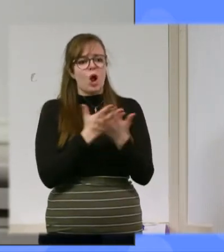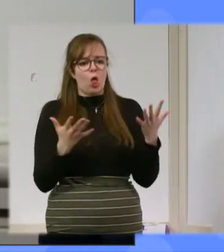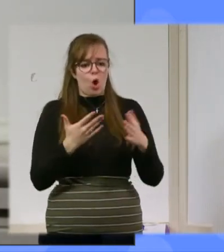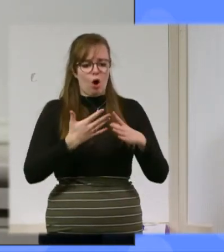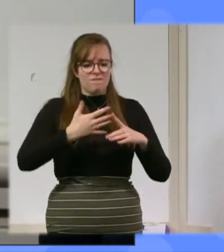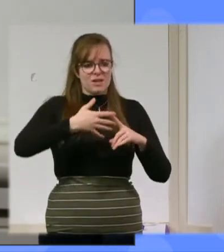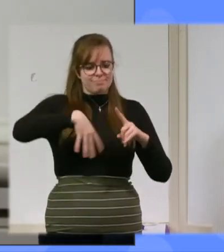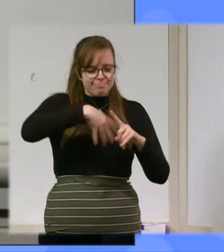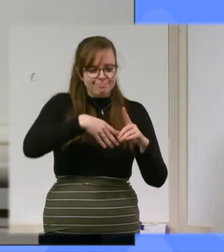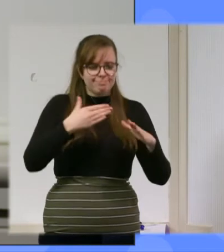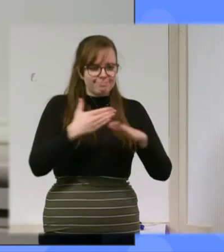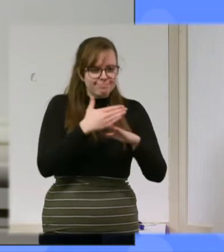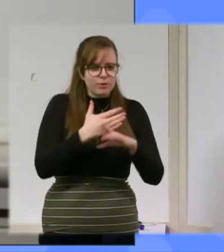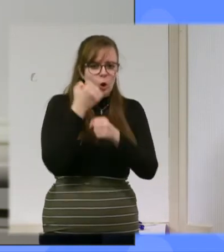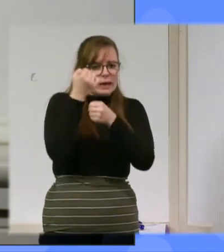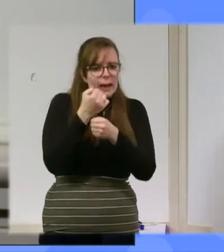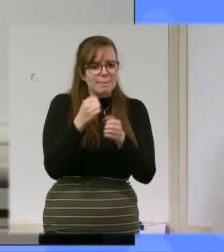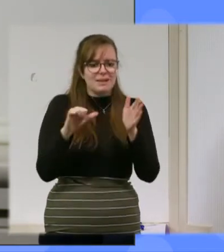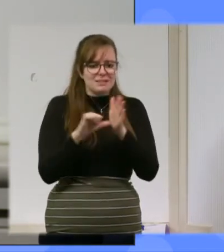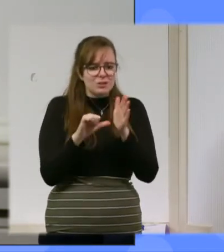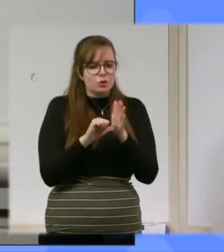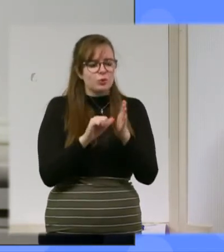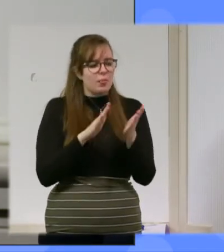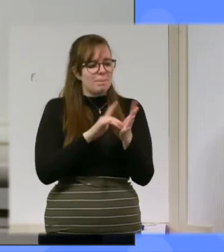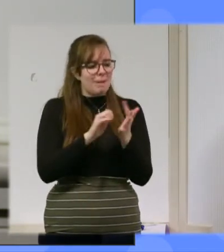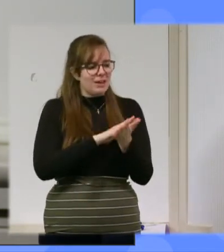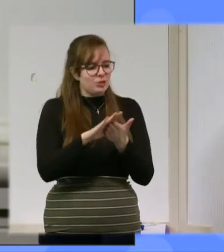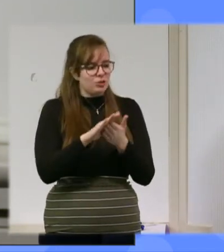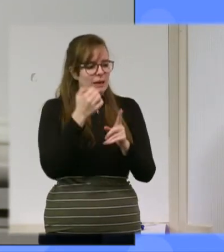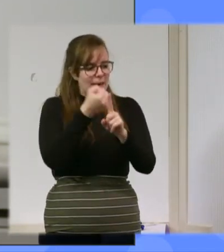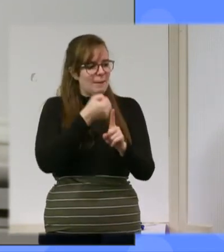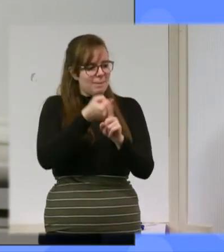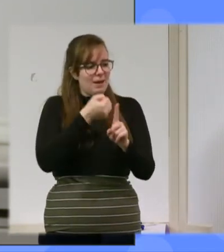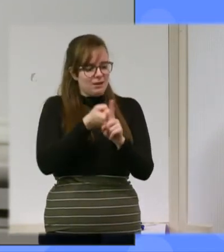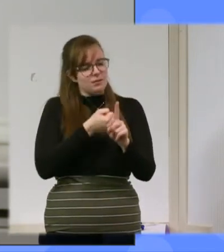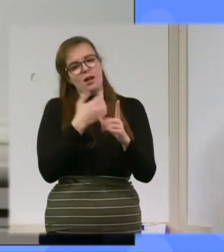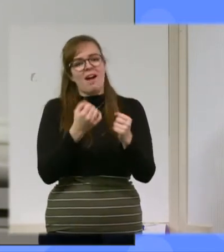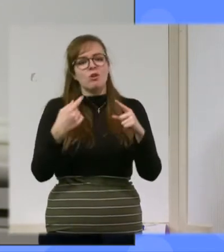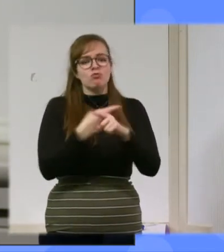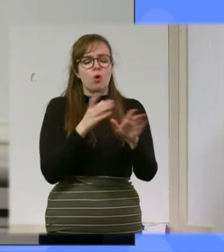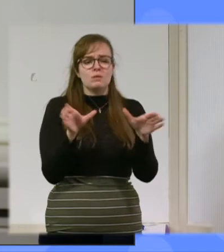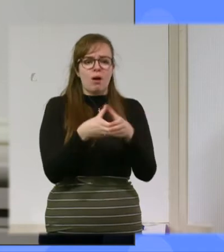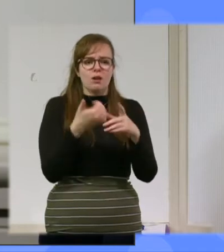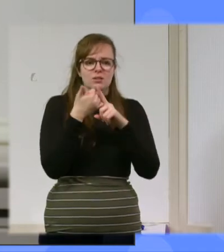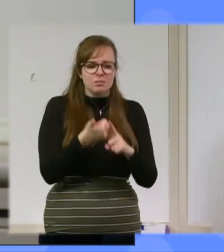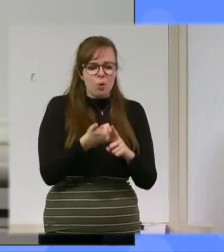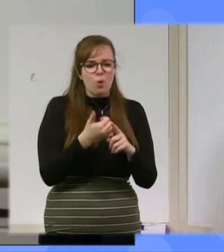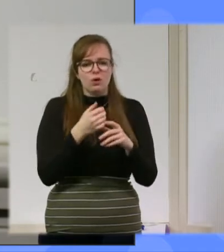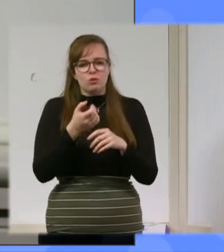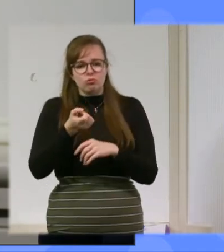on campaigns and issues the mesh campaign would be one example where there was cross-party support but others in terms of drugs and and a variety of